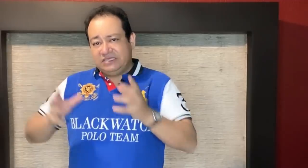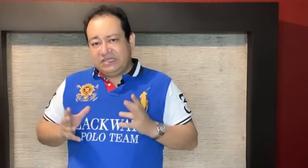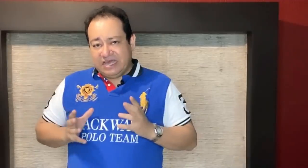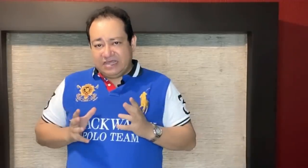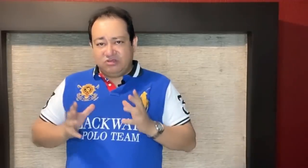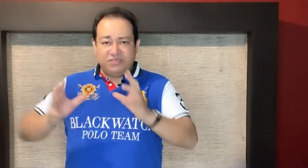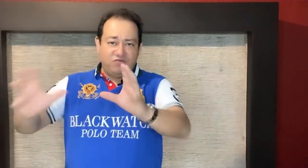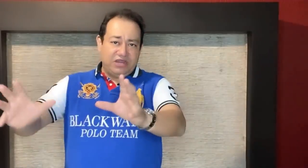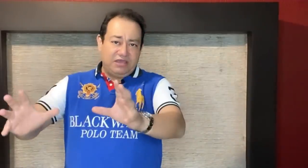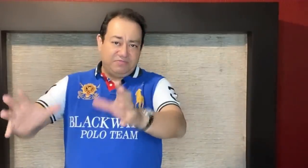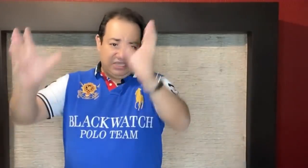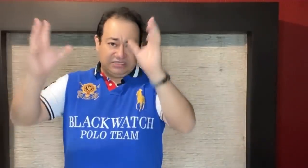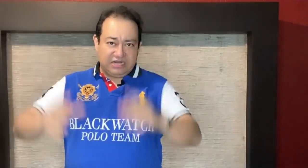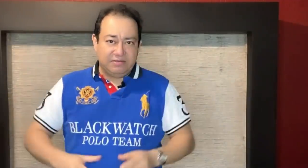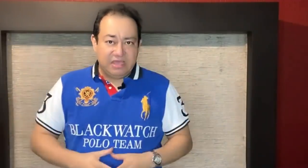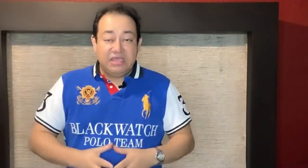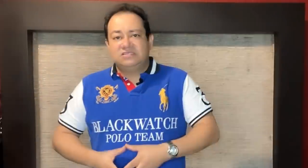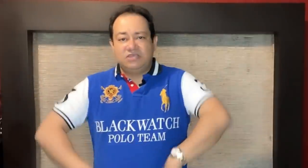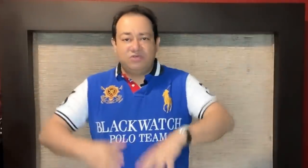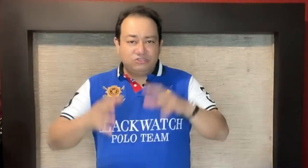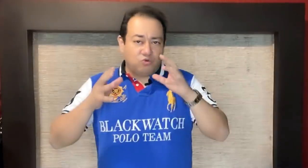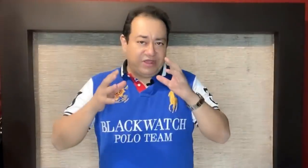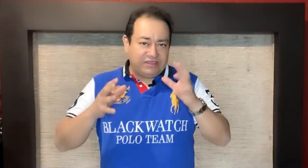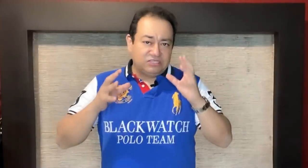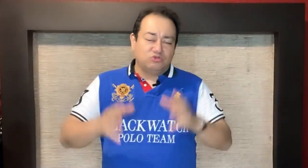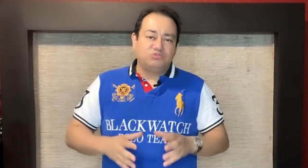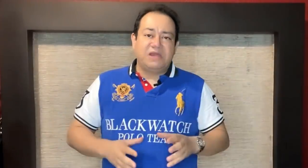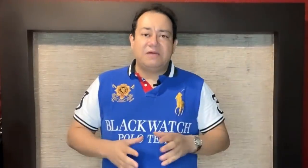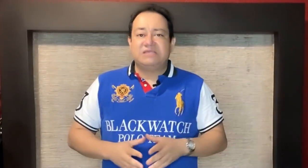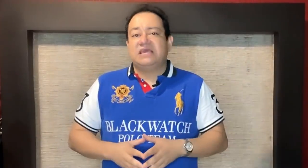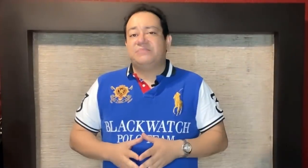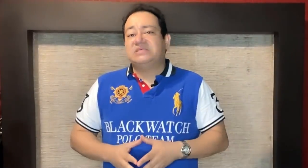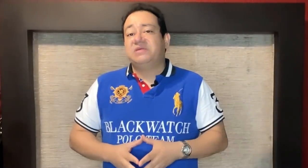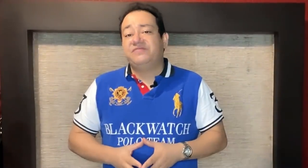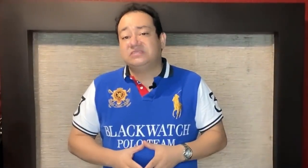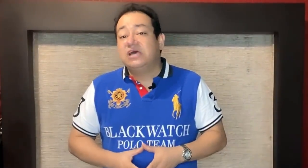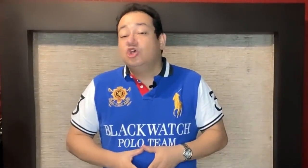inside out and up this being consistent with his words